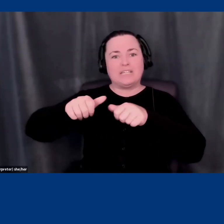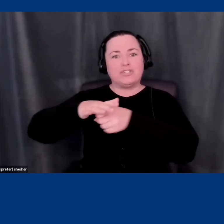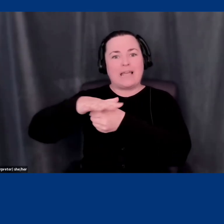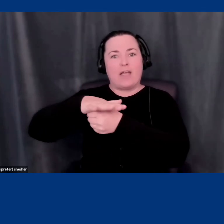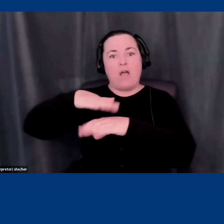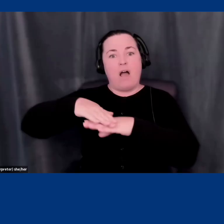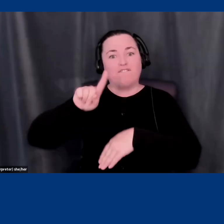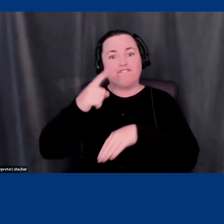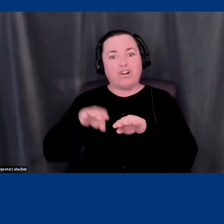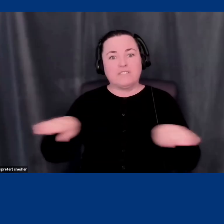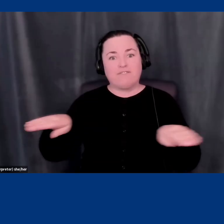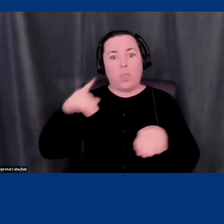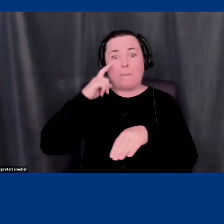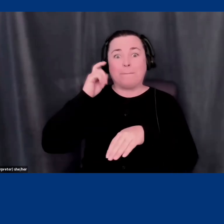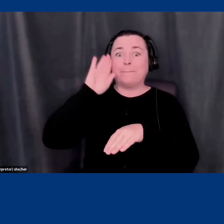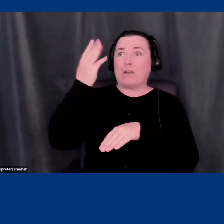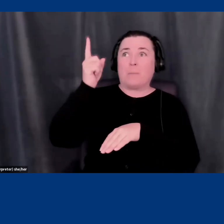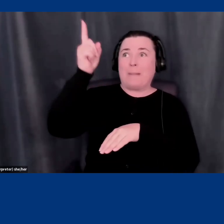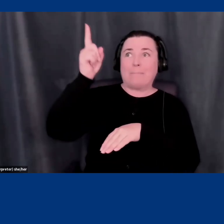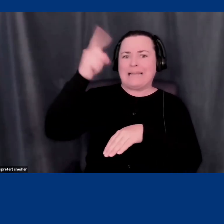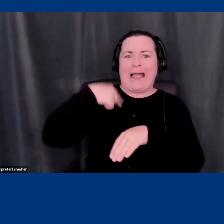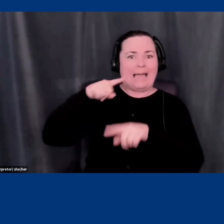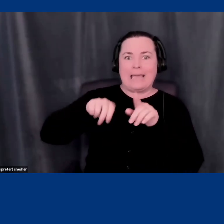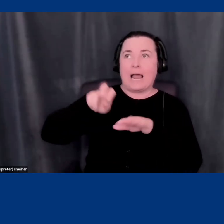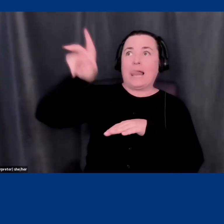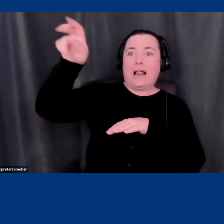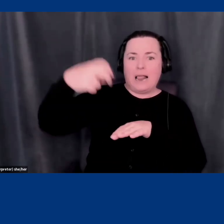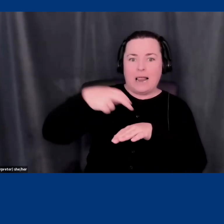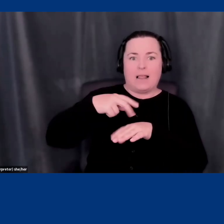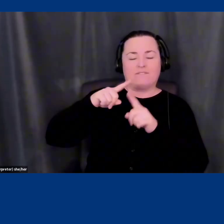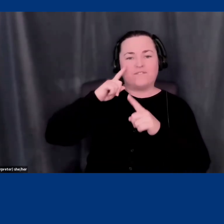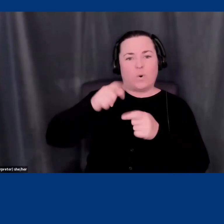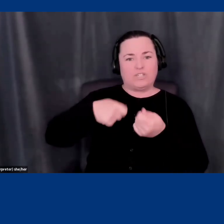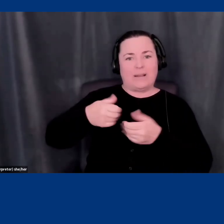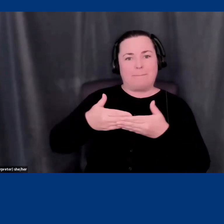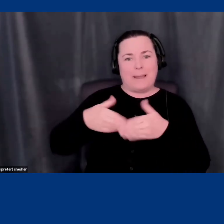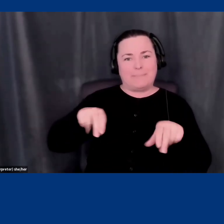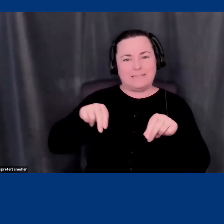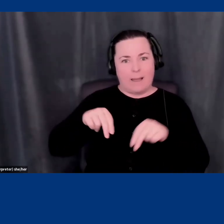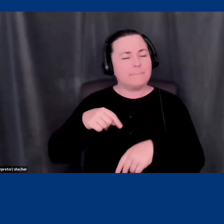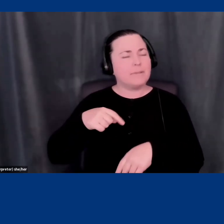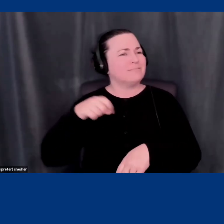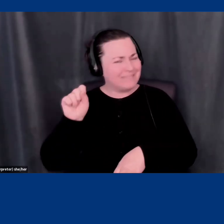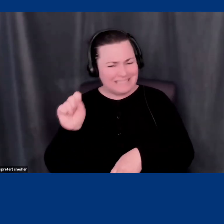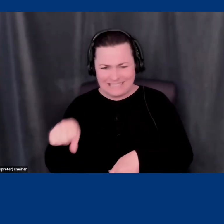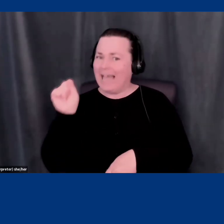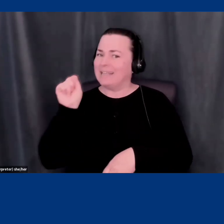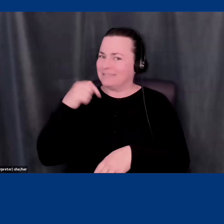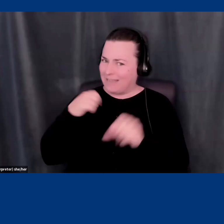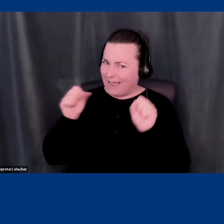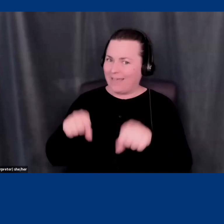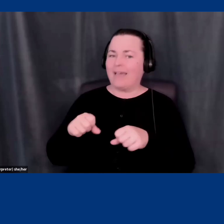access to diapers downstairs, yes. And so it's like very simple things that I think we don't think about.